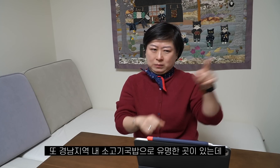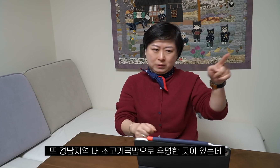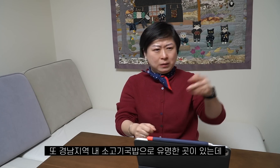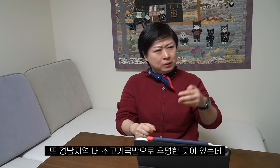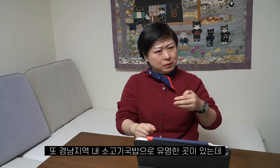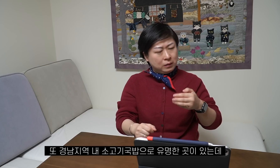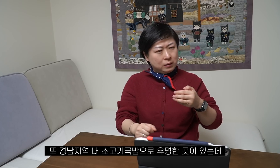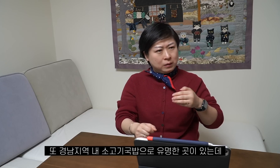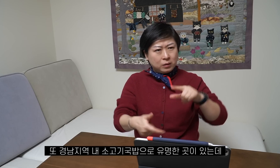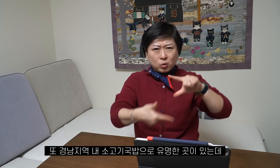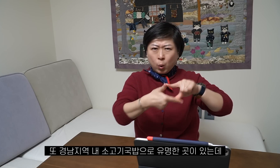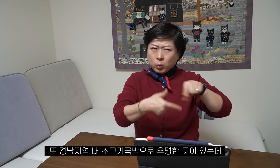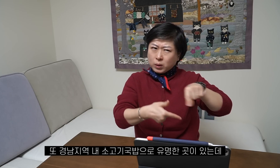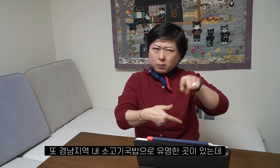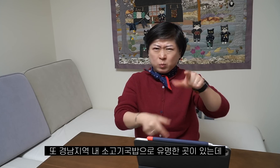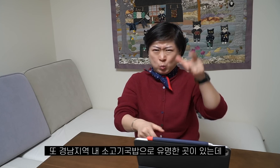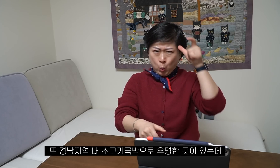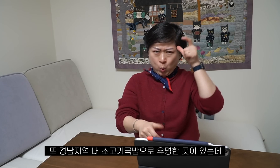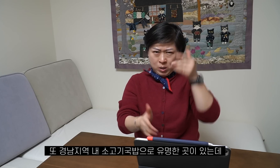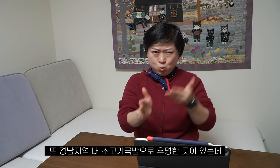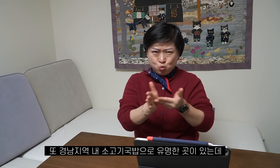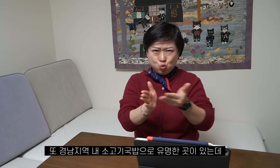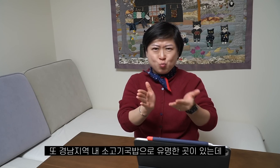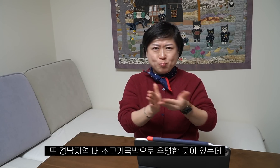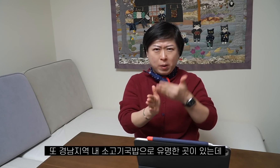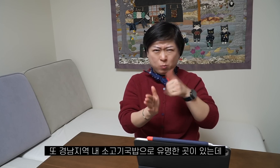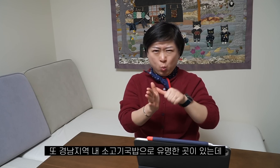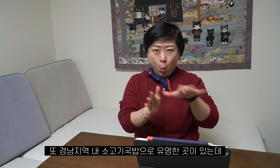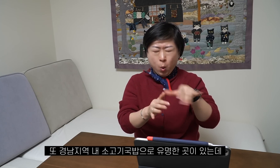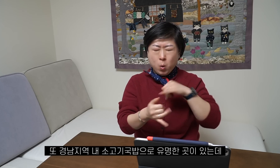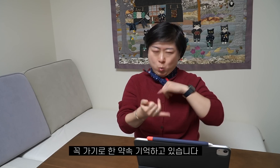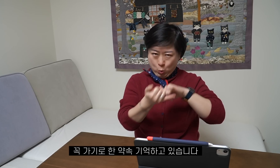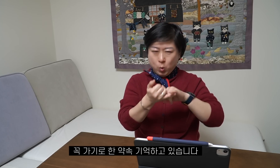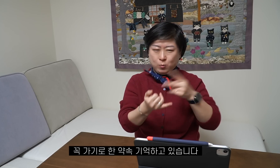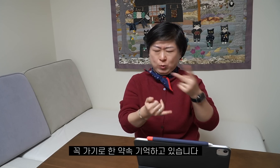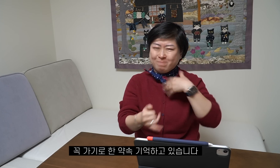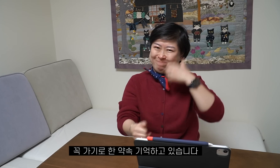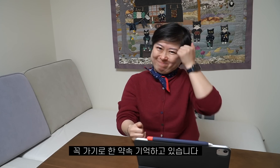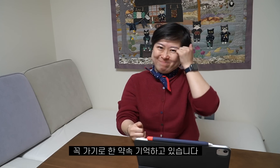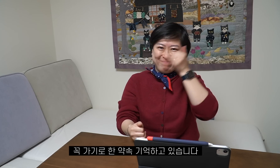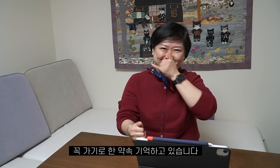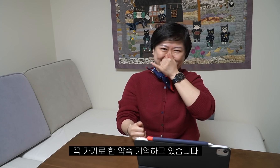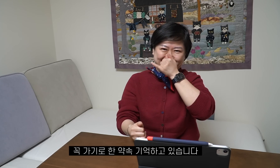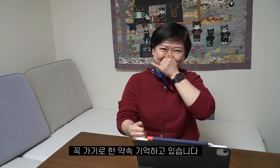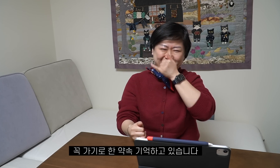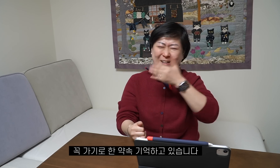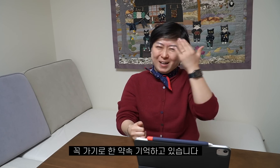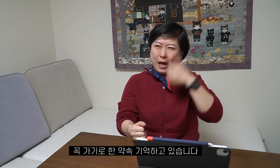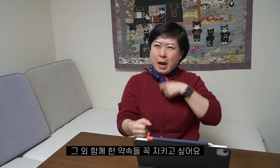Also, there is a place famous for beef soup in Gyeongnam, and I remember the promise we made to go there.